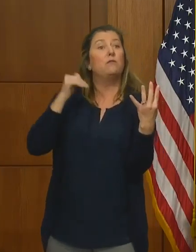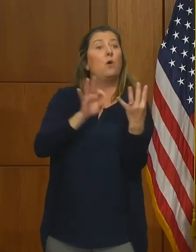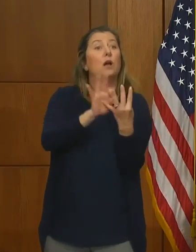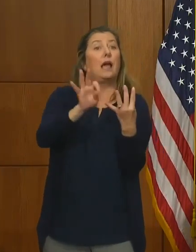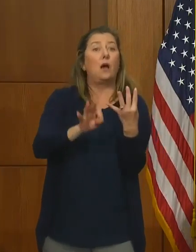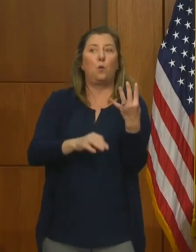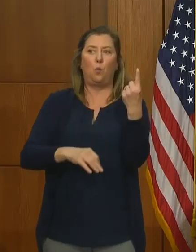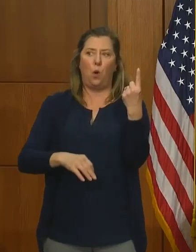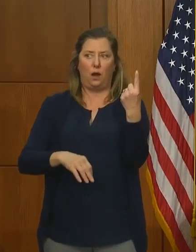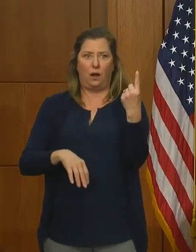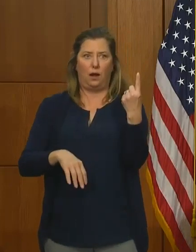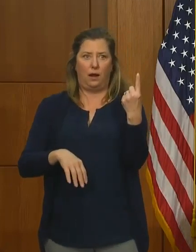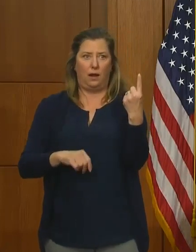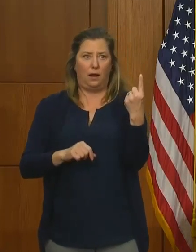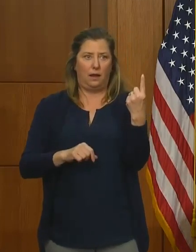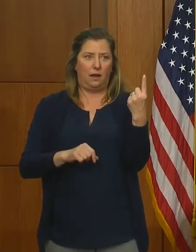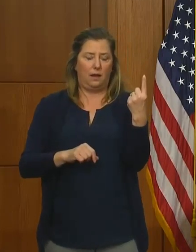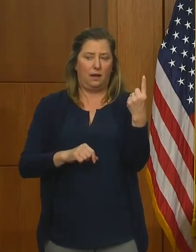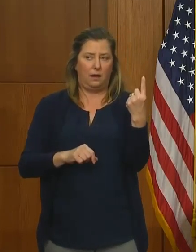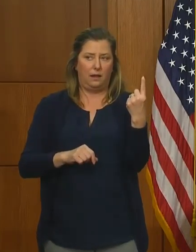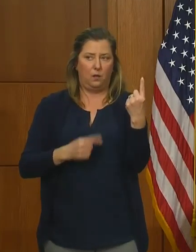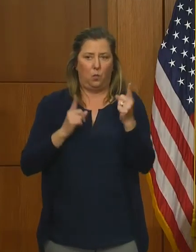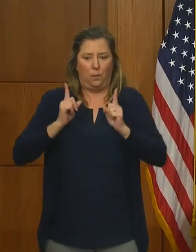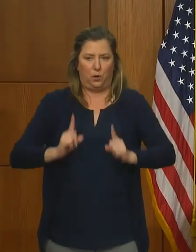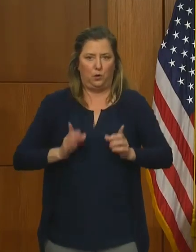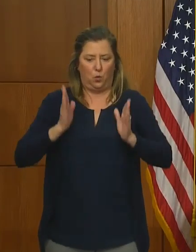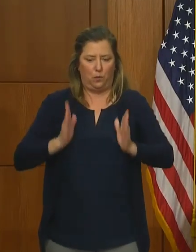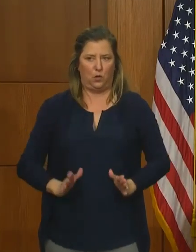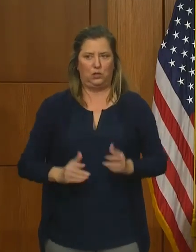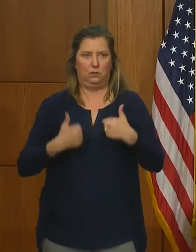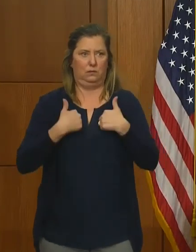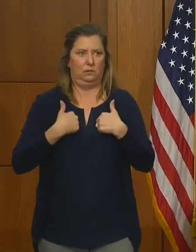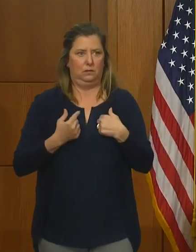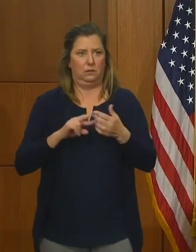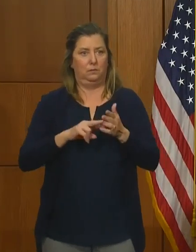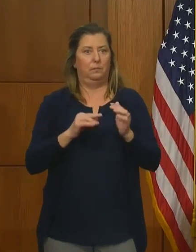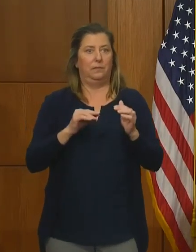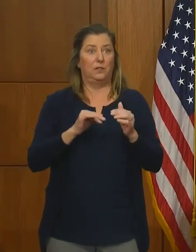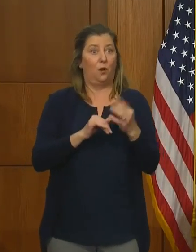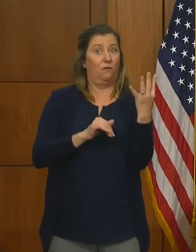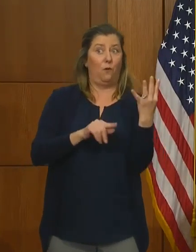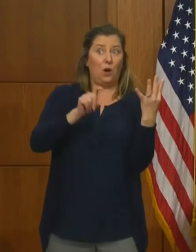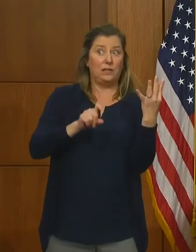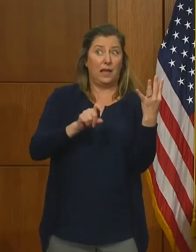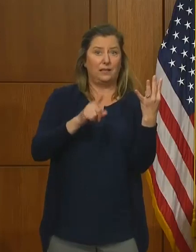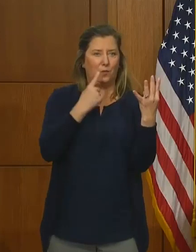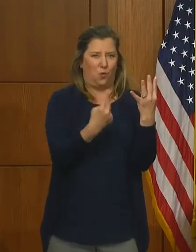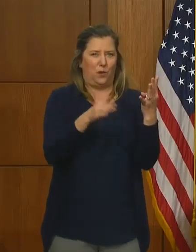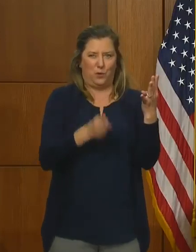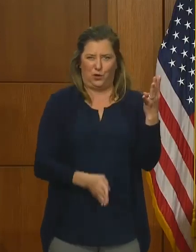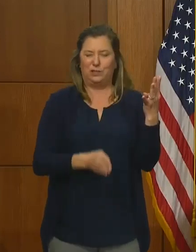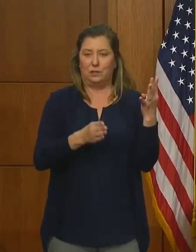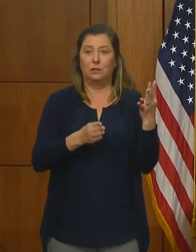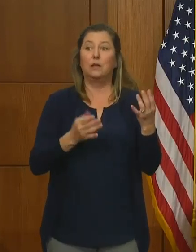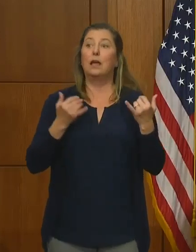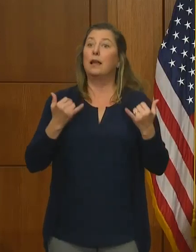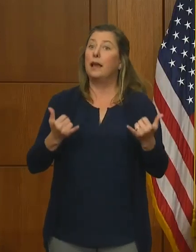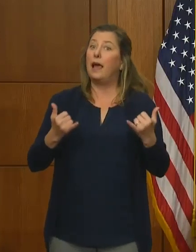TESTED A FOURTH TIME. THE WAY WE USED TO COUNT THAT WAS ONE.